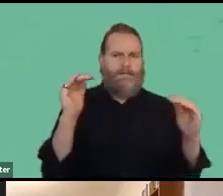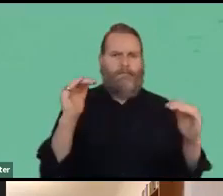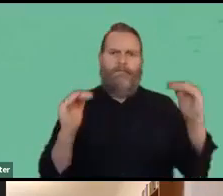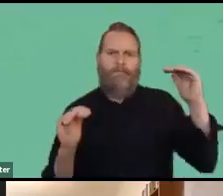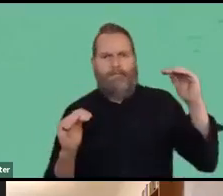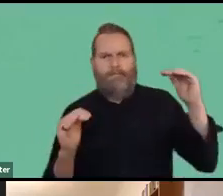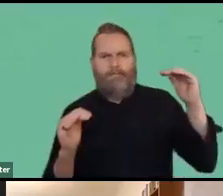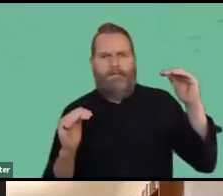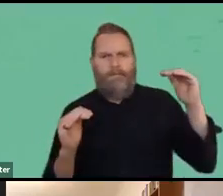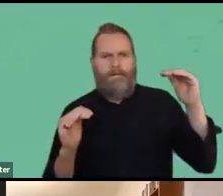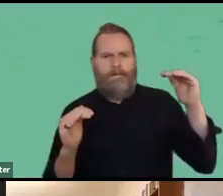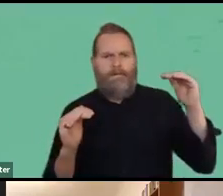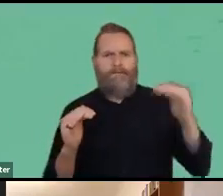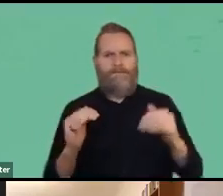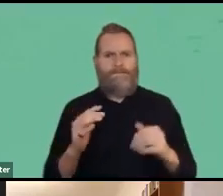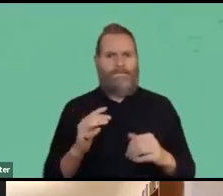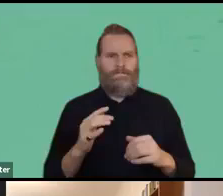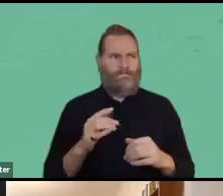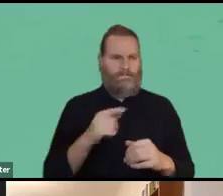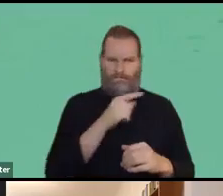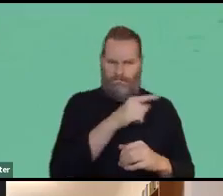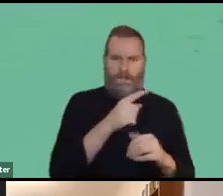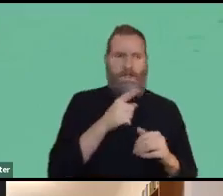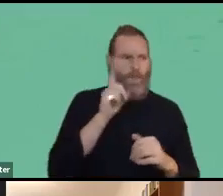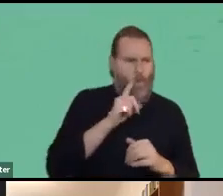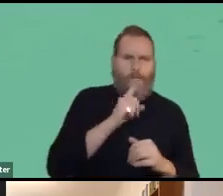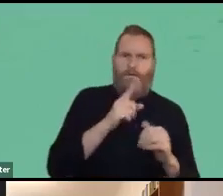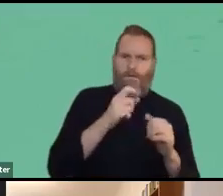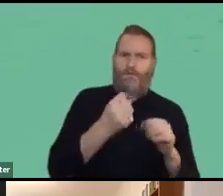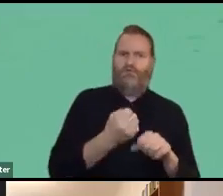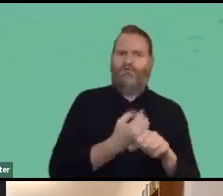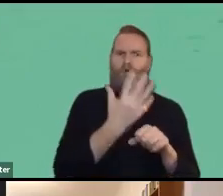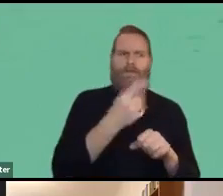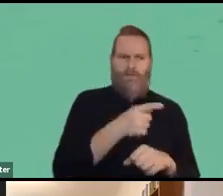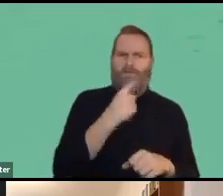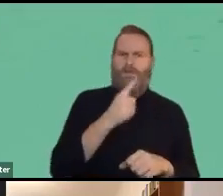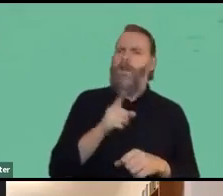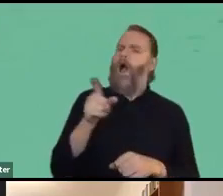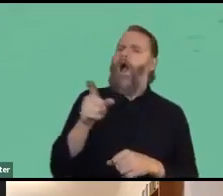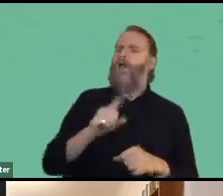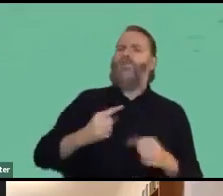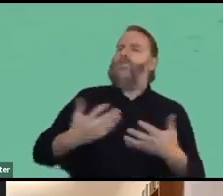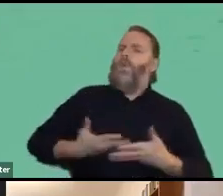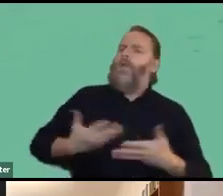don't care about the private sector and we say but we do because if you pay public sector workers